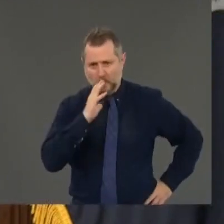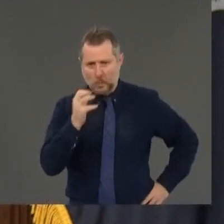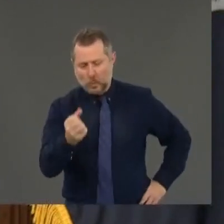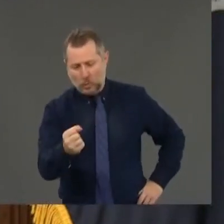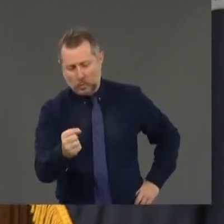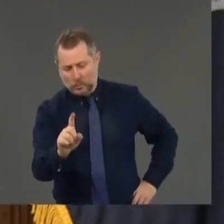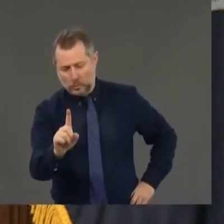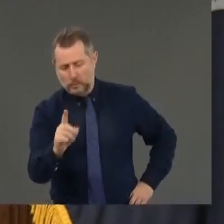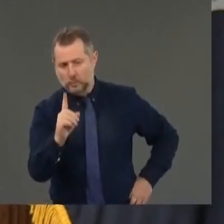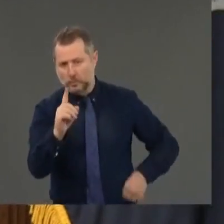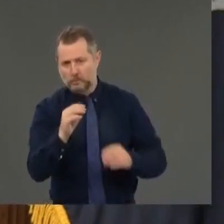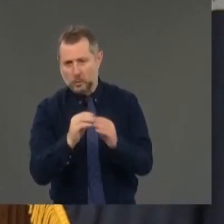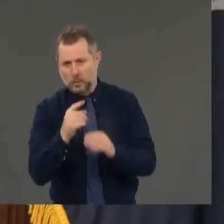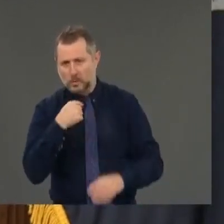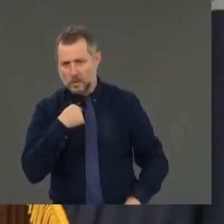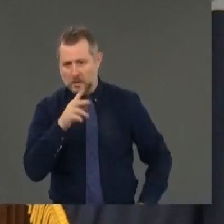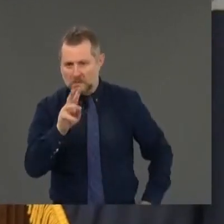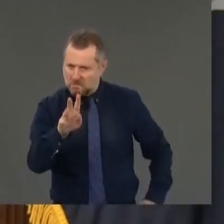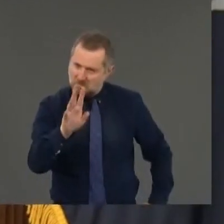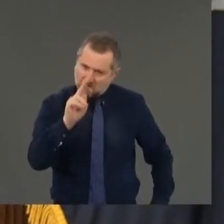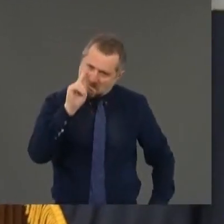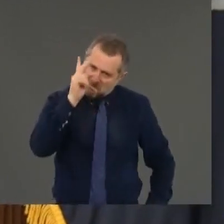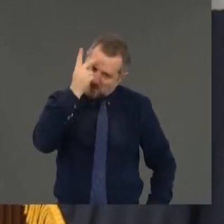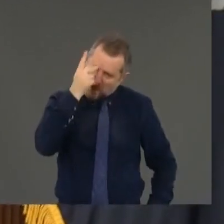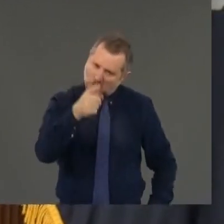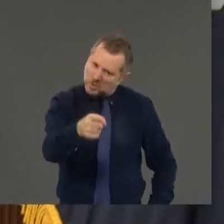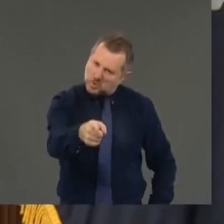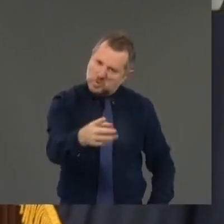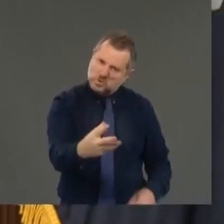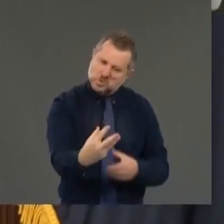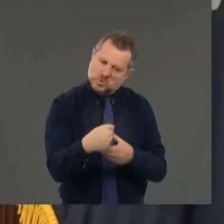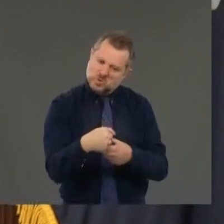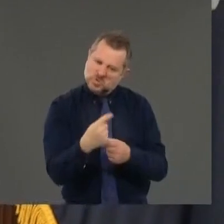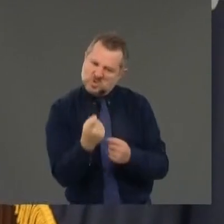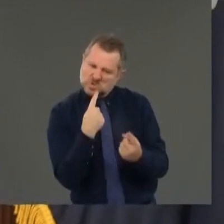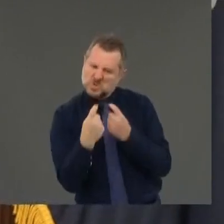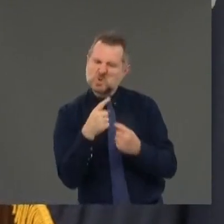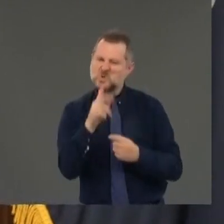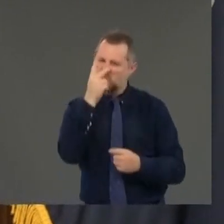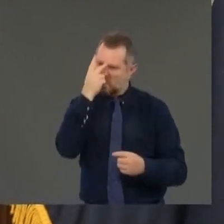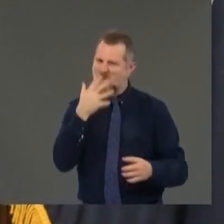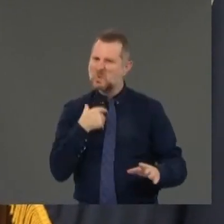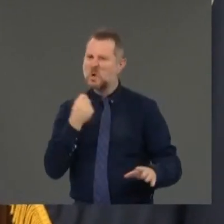THE MARCH 25th DIRECTIVE? DO YOU REGRET PUTTING THAT INTO PLAY?